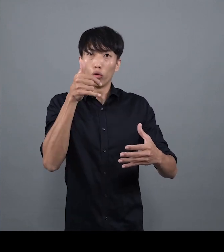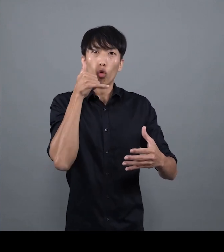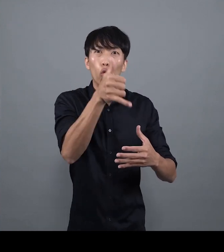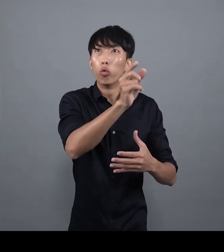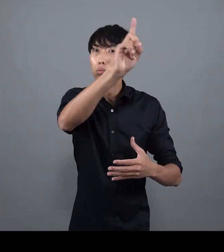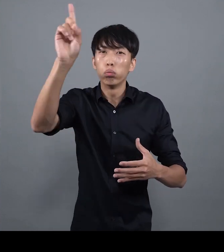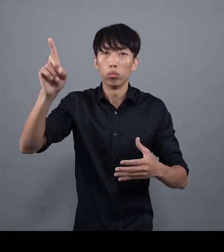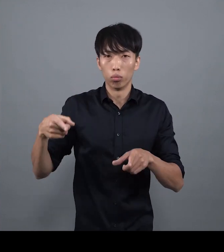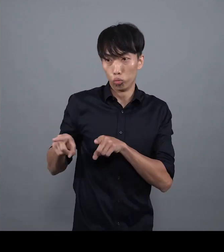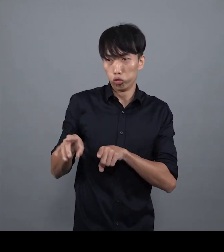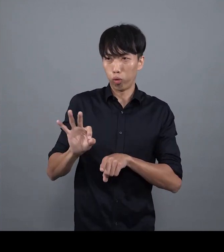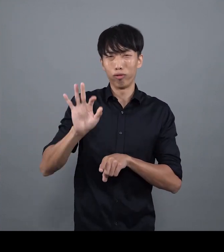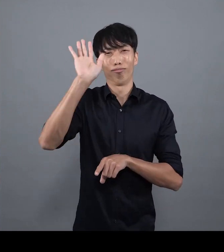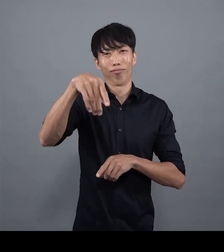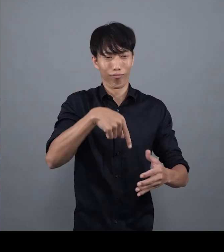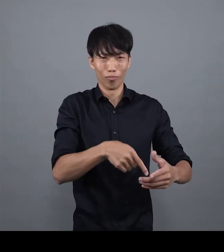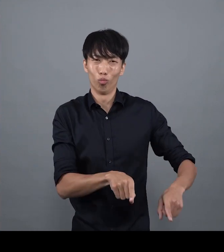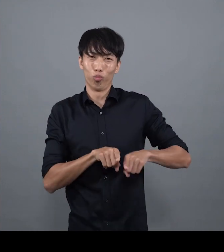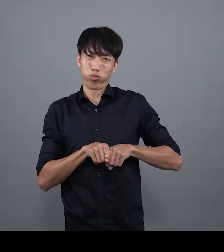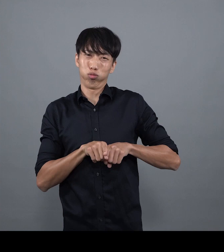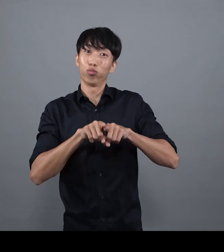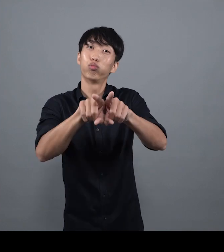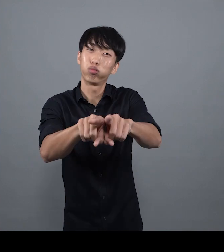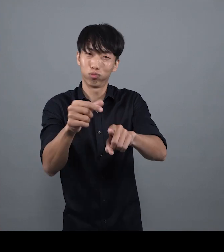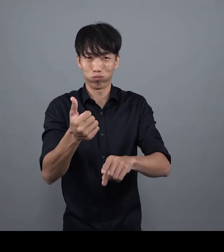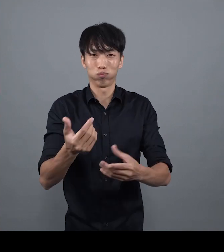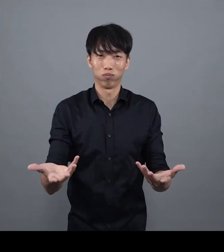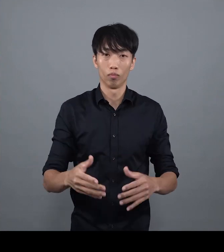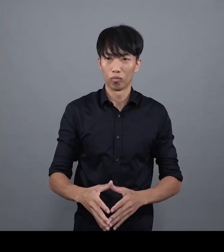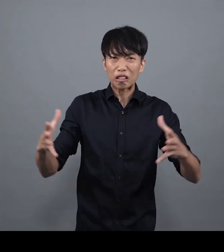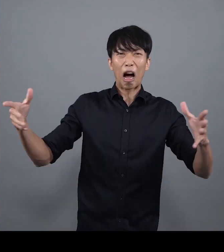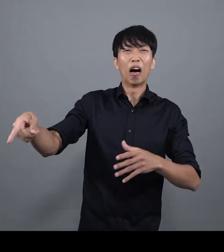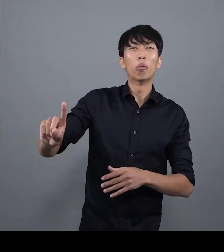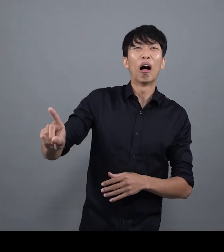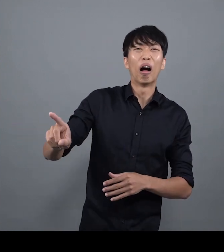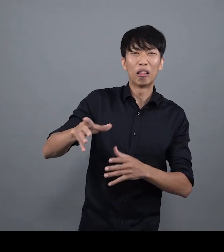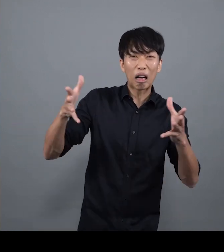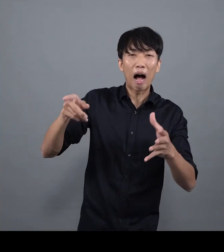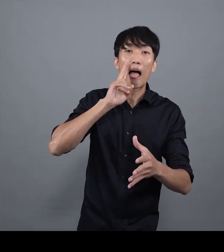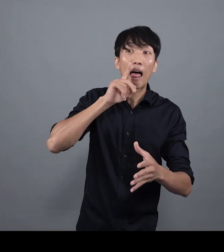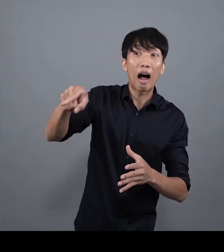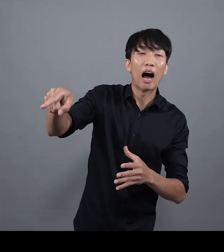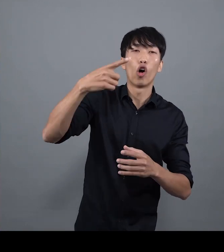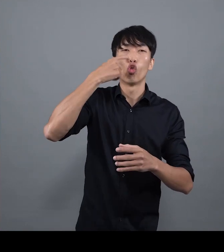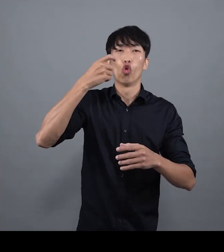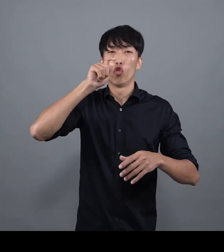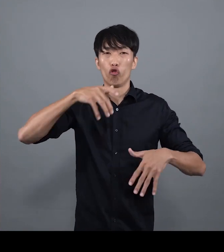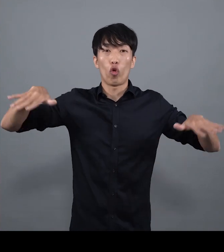you’ll always find a sickness bag at your side What large items do I have? There’s this dragon and phoenix pair It probably dates back to the 1960s